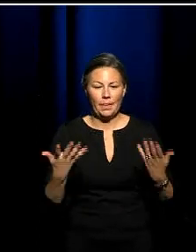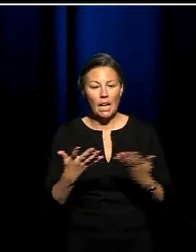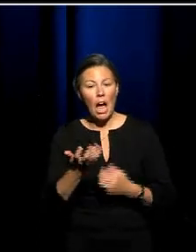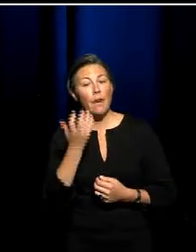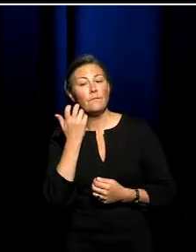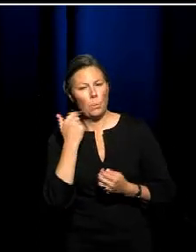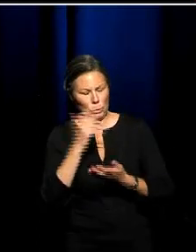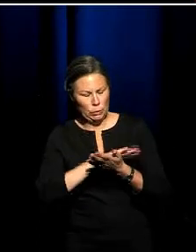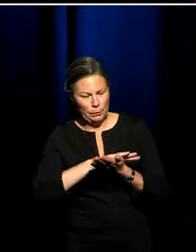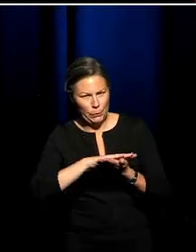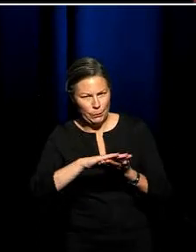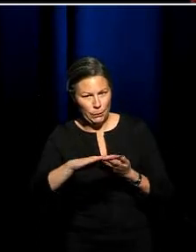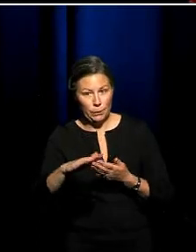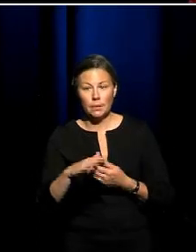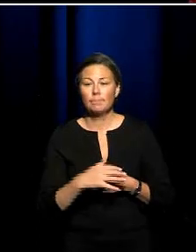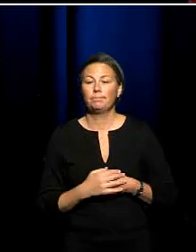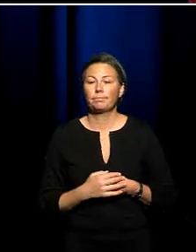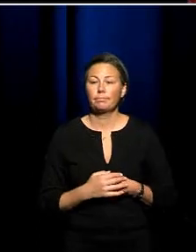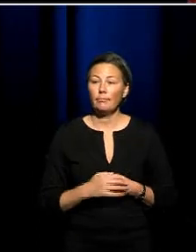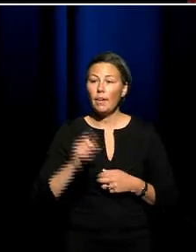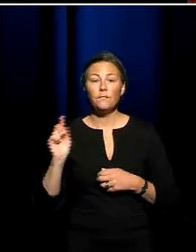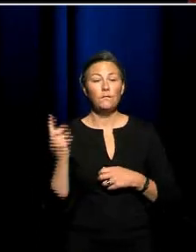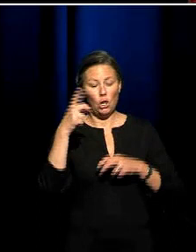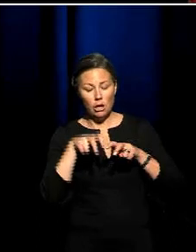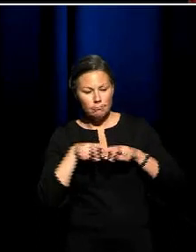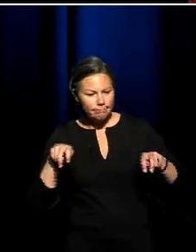first public hearings later this year. There is still a good deal of work to be